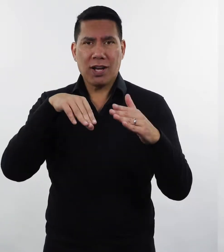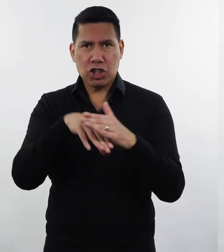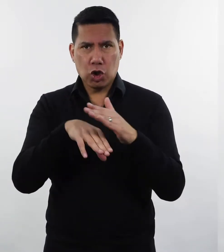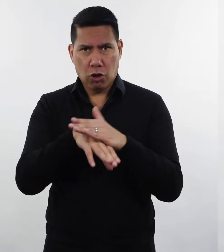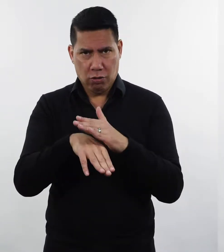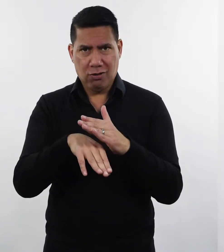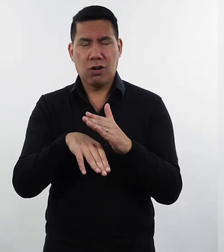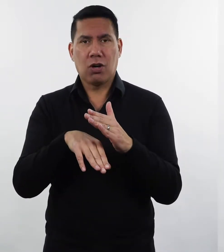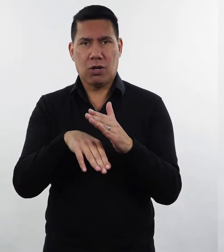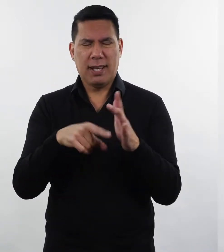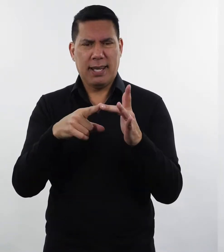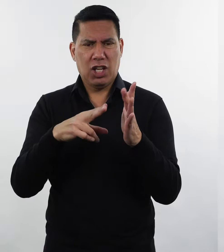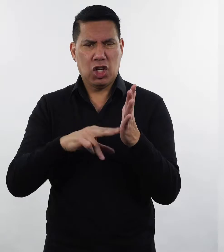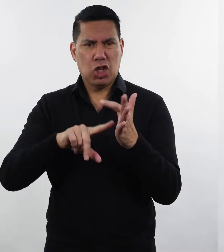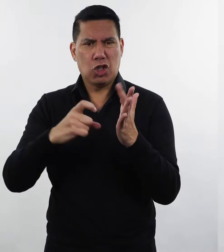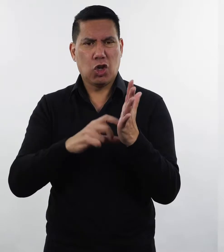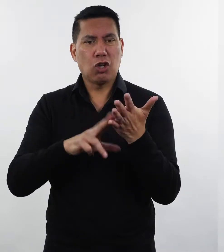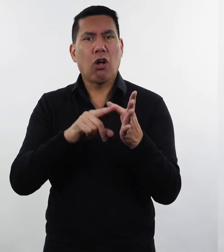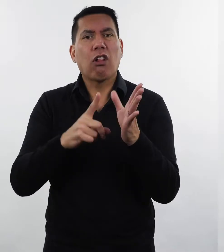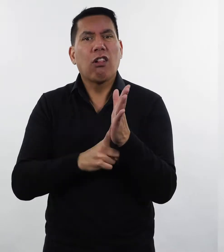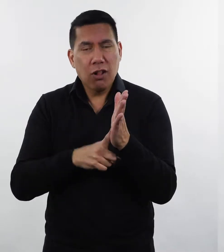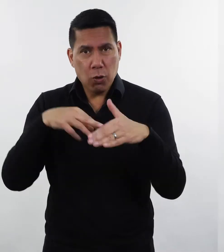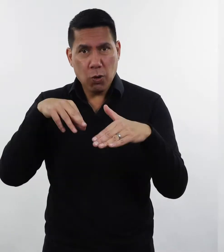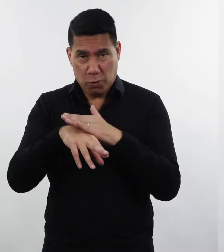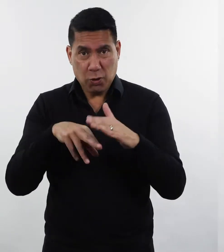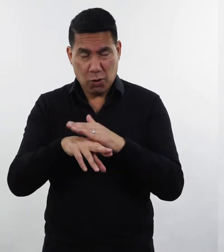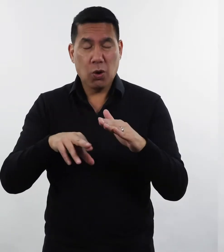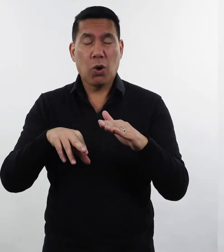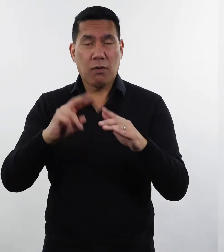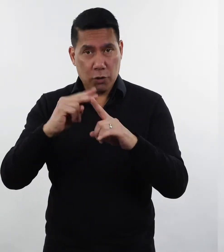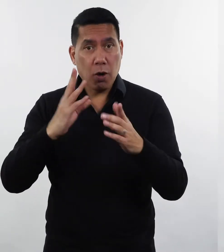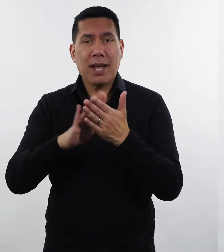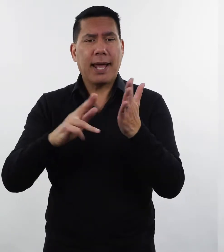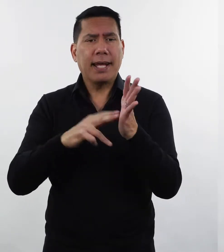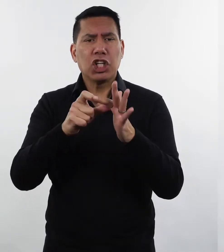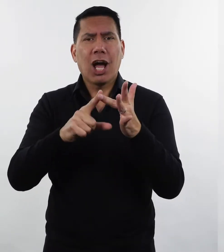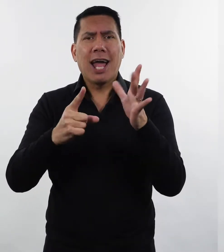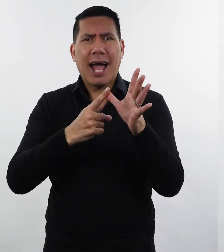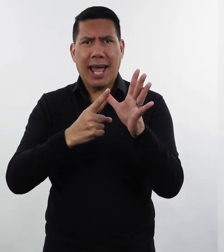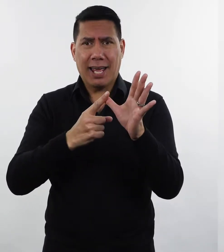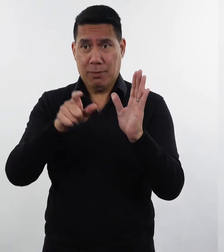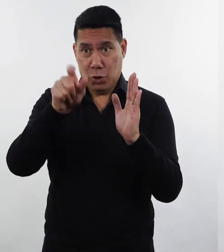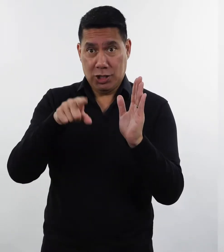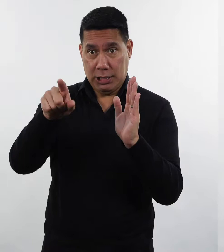This is when the NDIA provider who made your original plan takes another look at the plan.